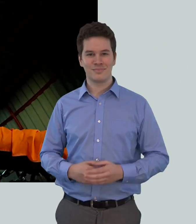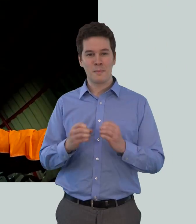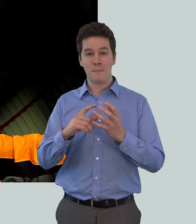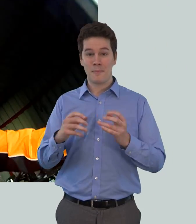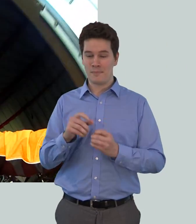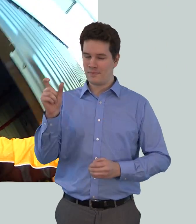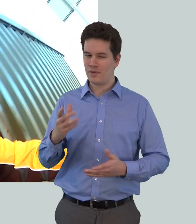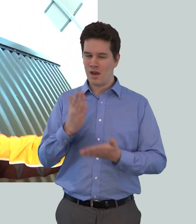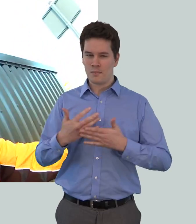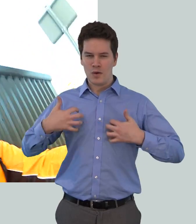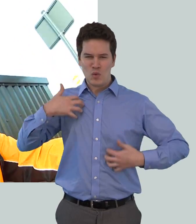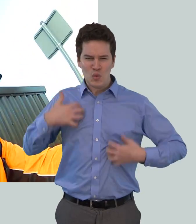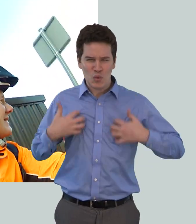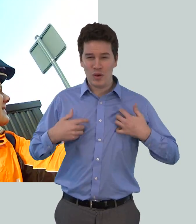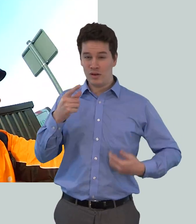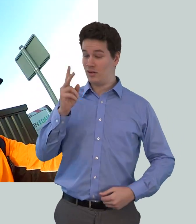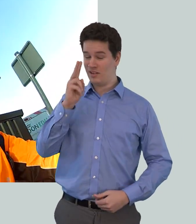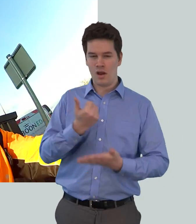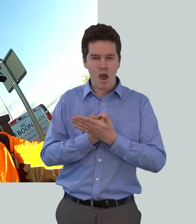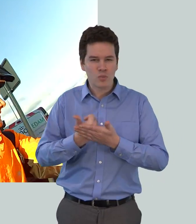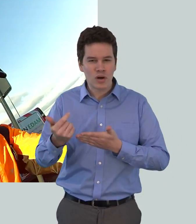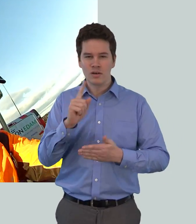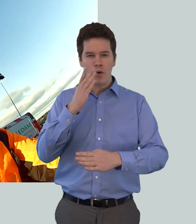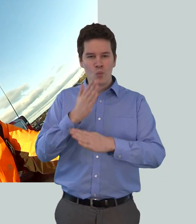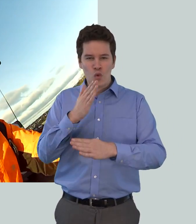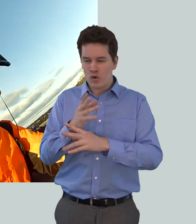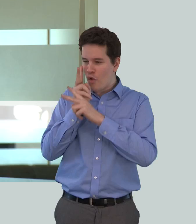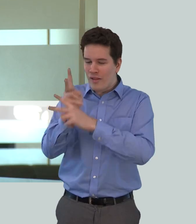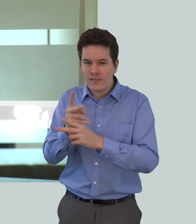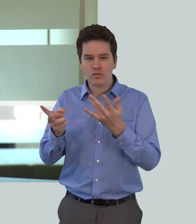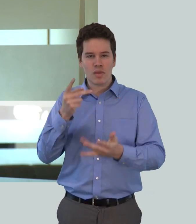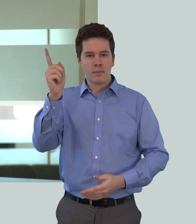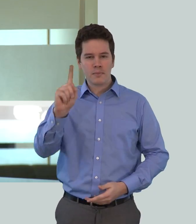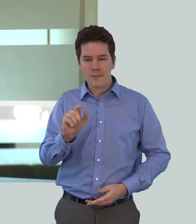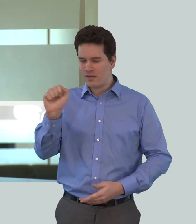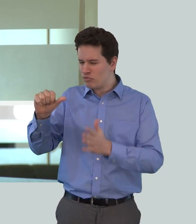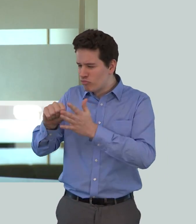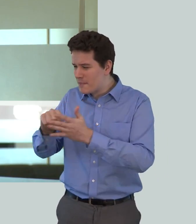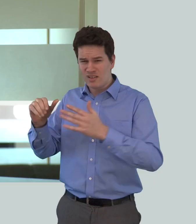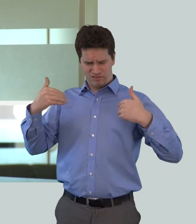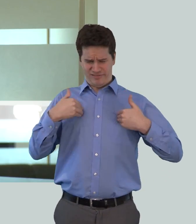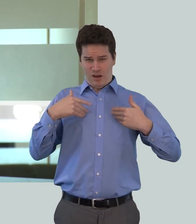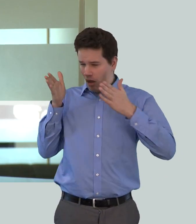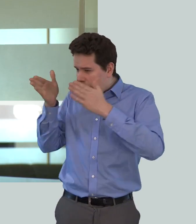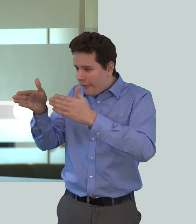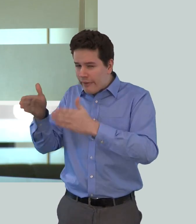Well Bob’s an enthusiastic individual, your most likely to find him working and looking at other peoples issues and problems rather than his own.